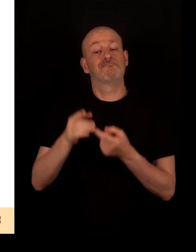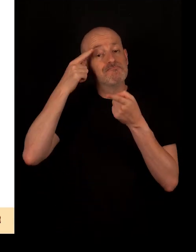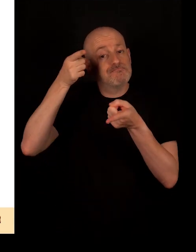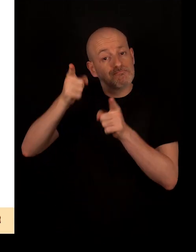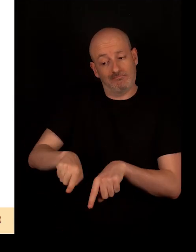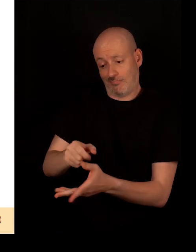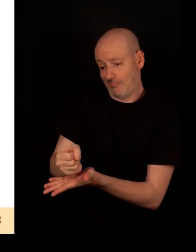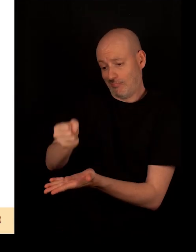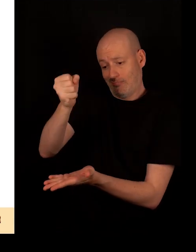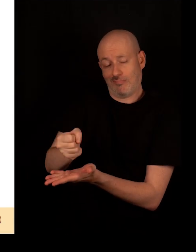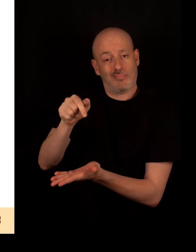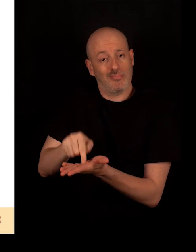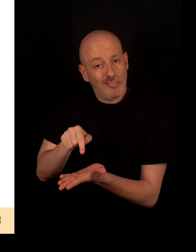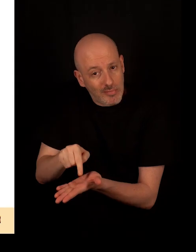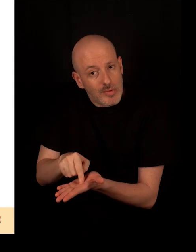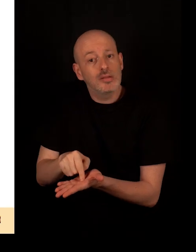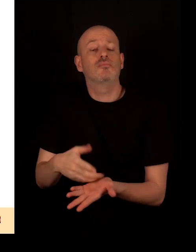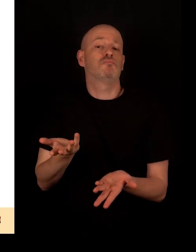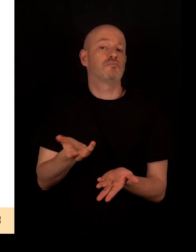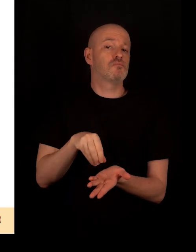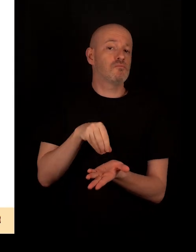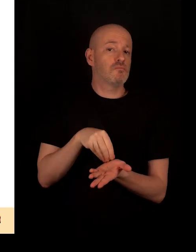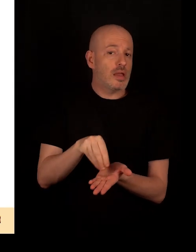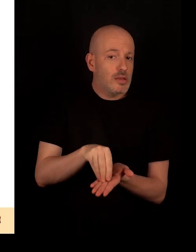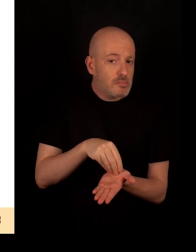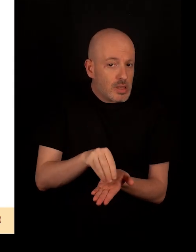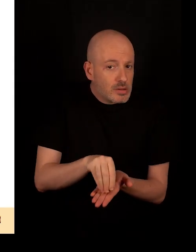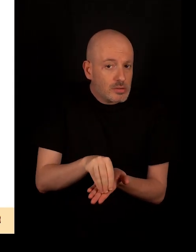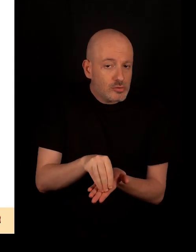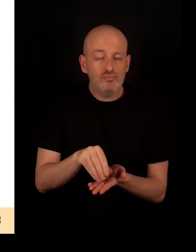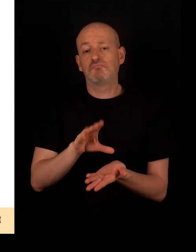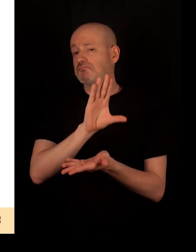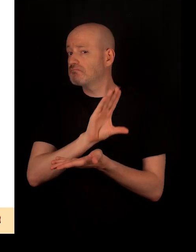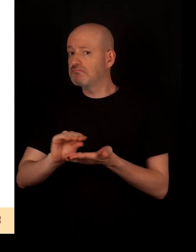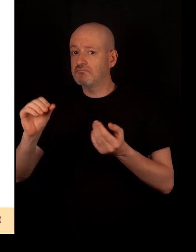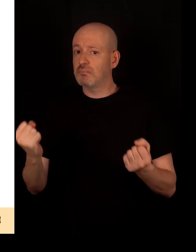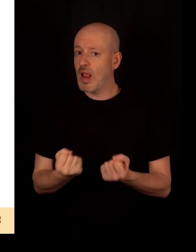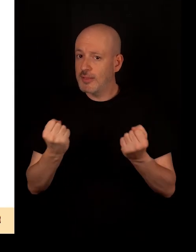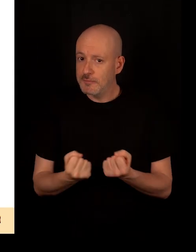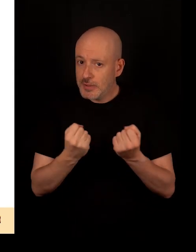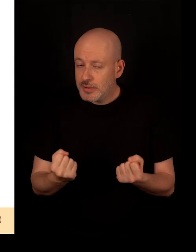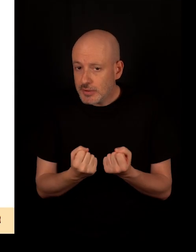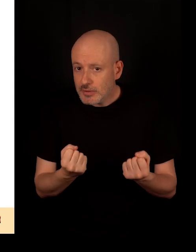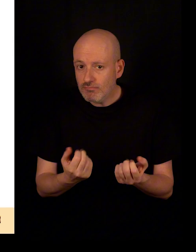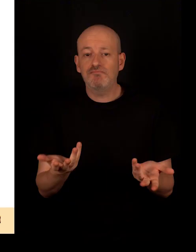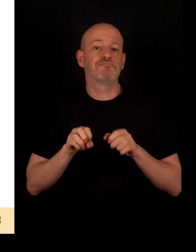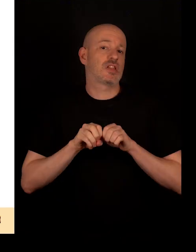the grant agreement, the payments, the activity report,